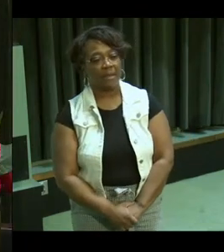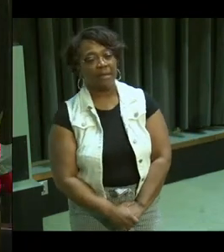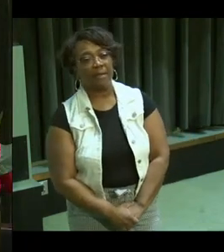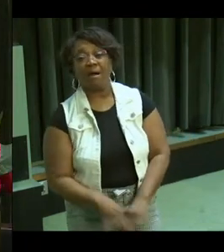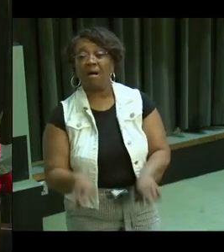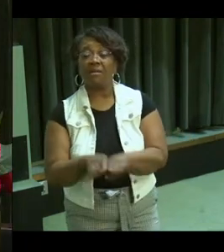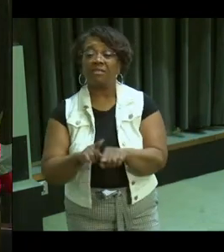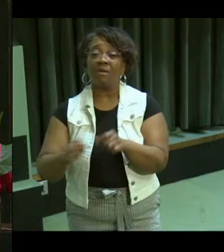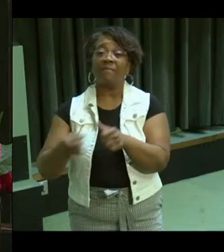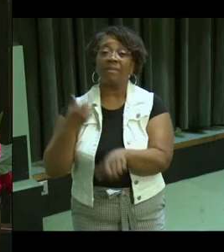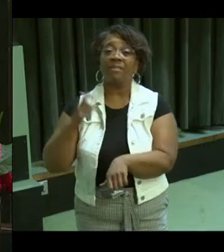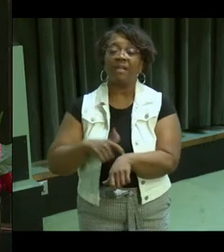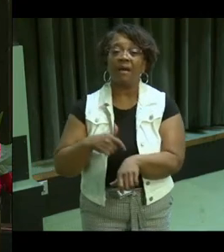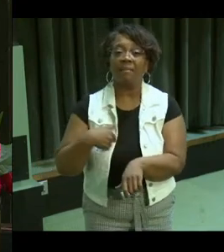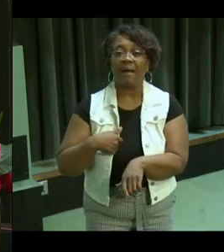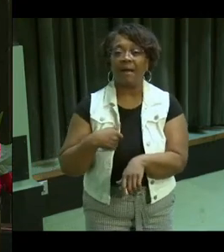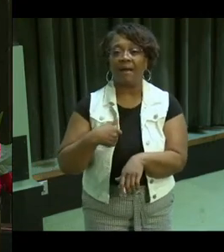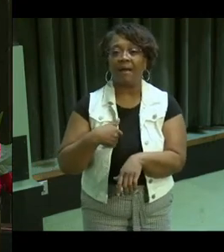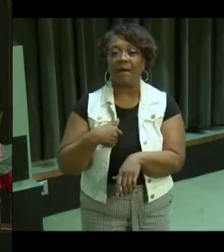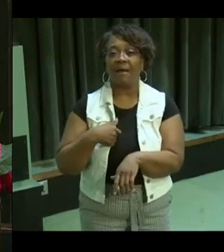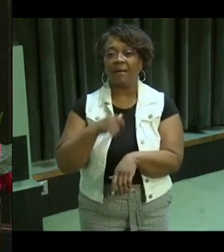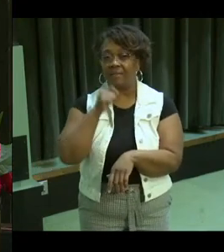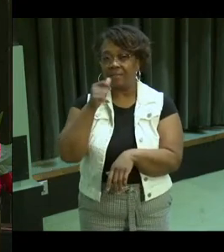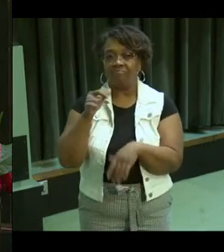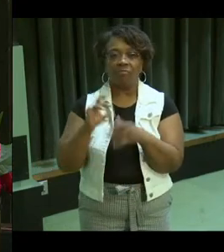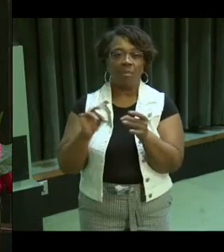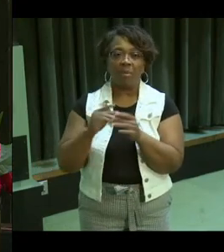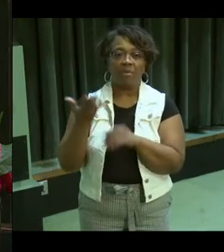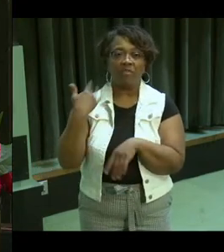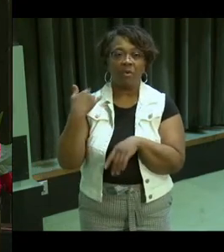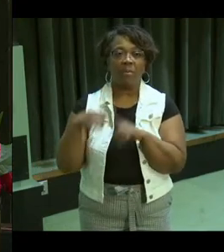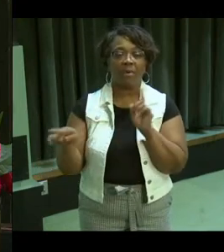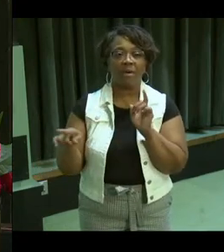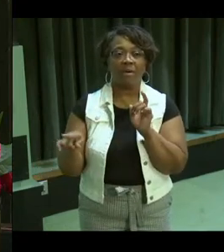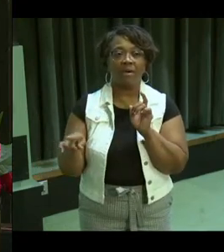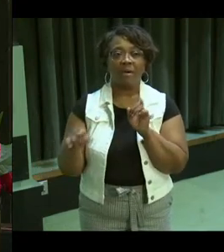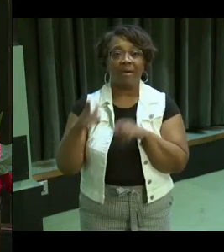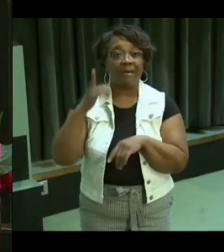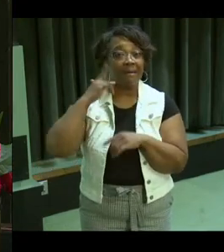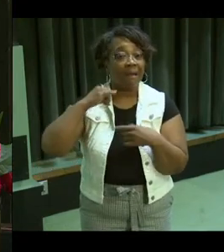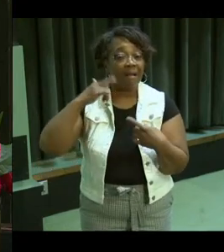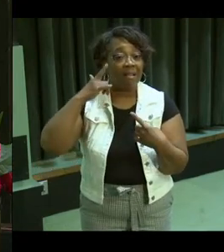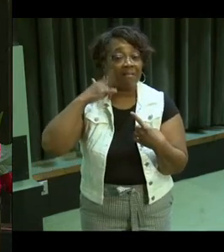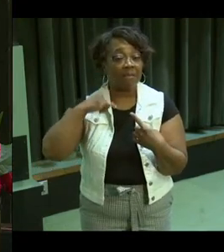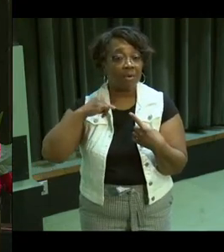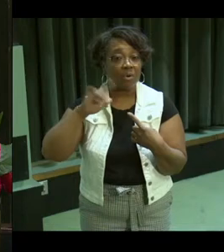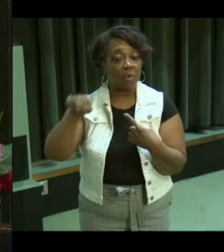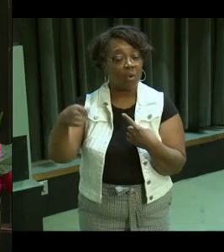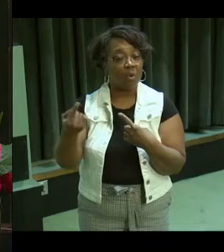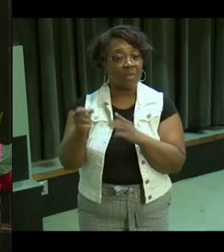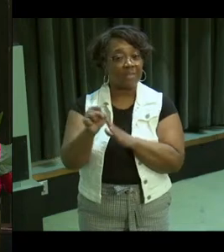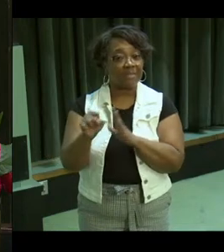also, for the first time, I